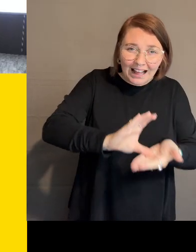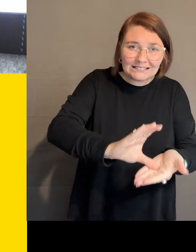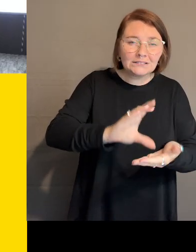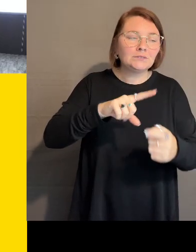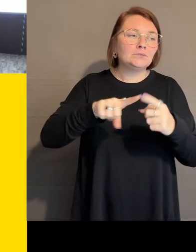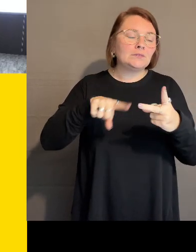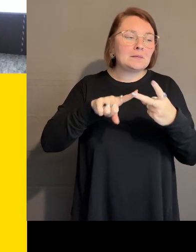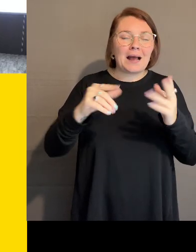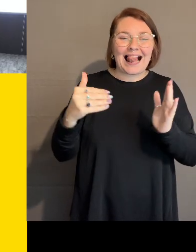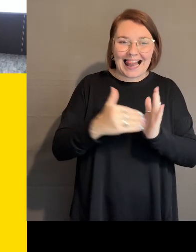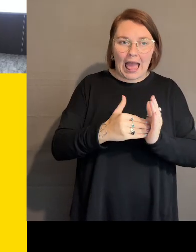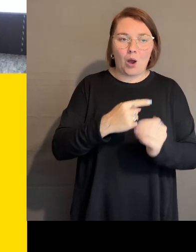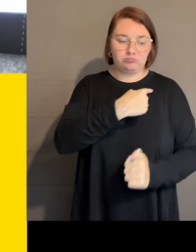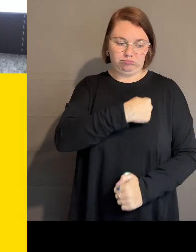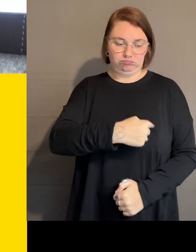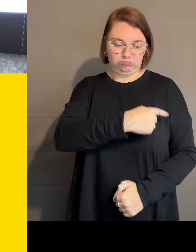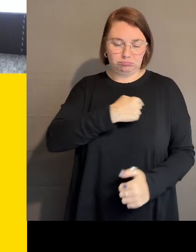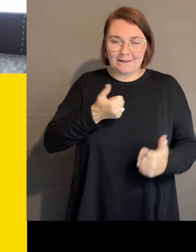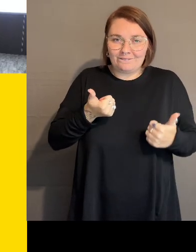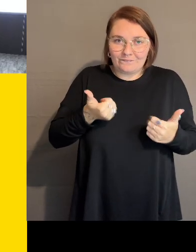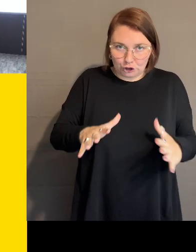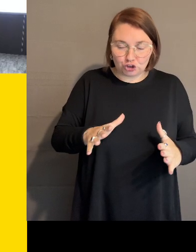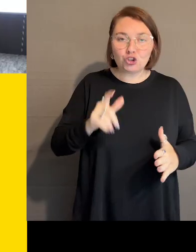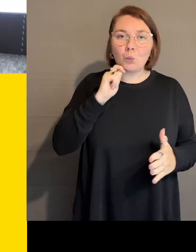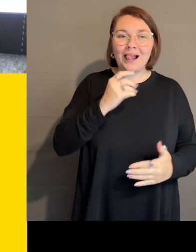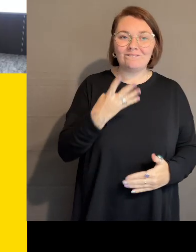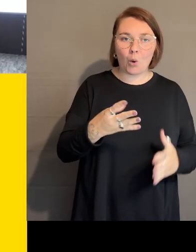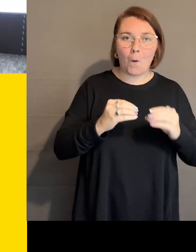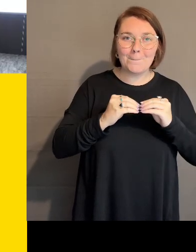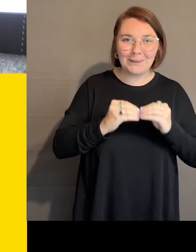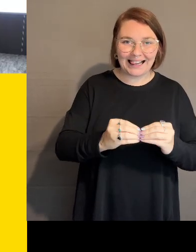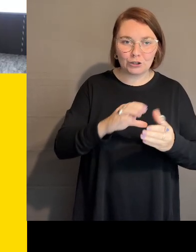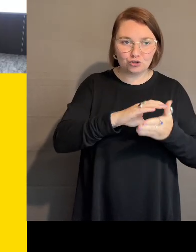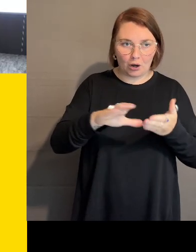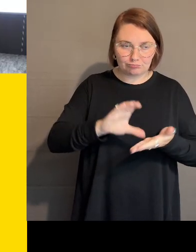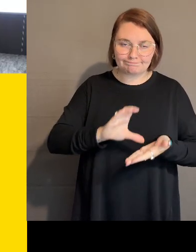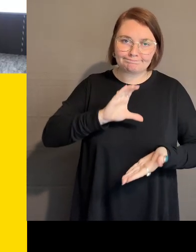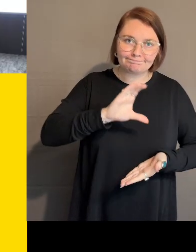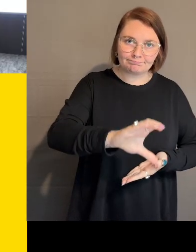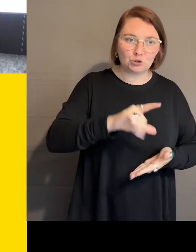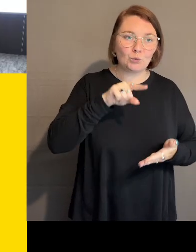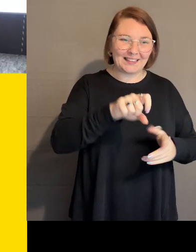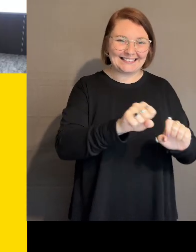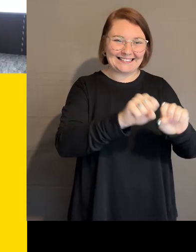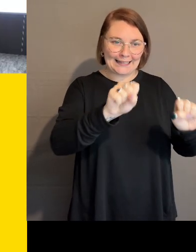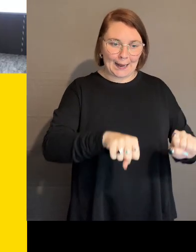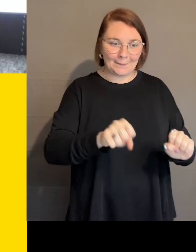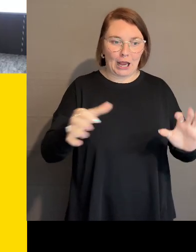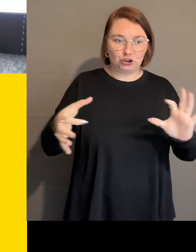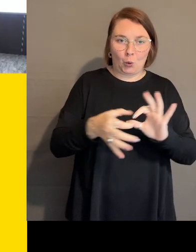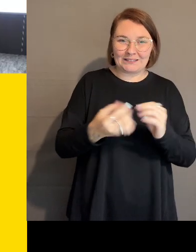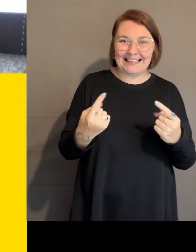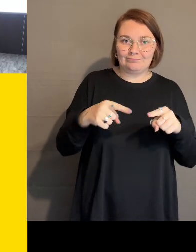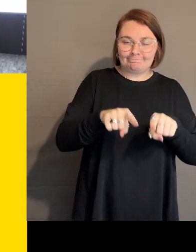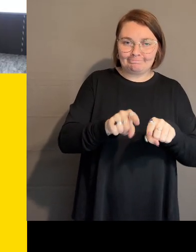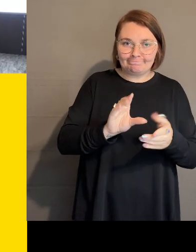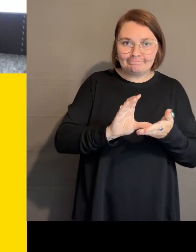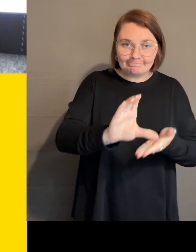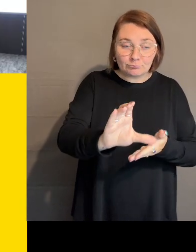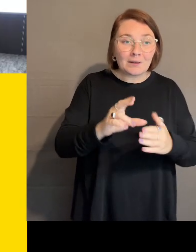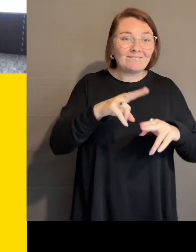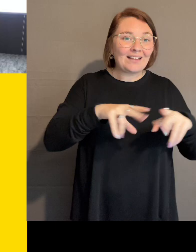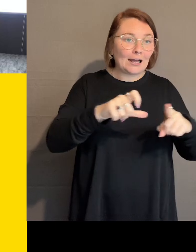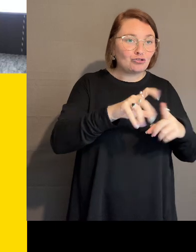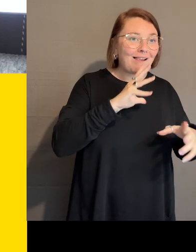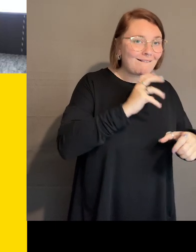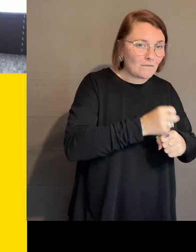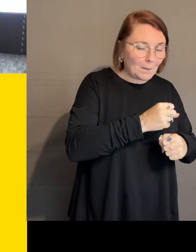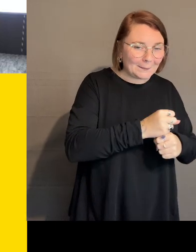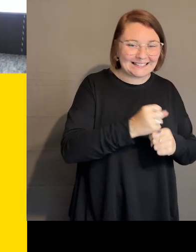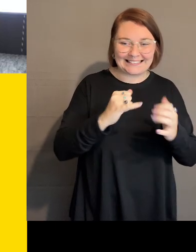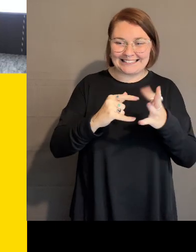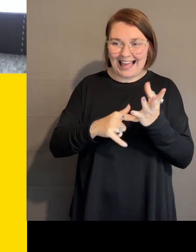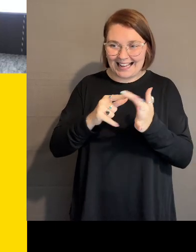But now there's a commitment that there'll be $4 billion that will be allocated to this scheme that will be jointly funded, between the federal government and states and territories.